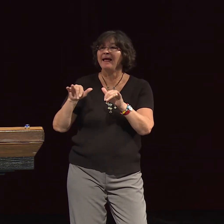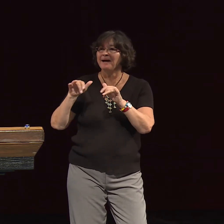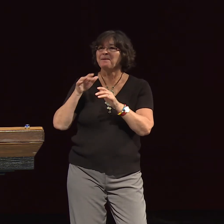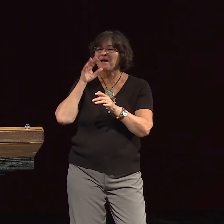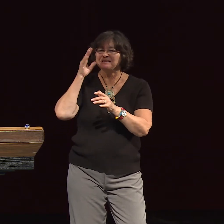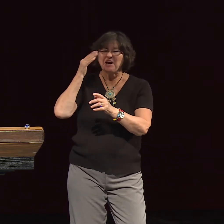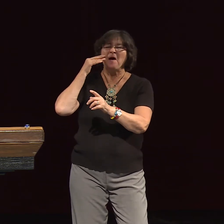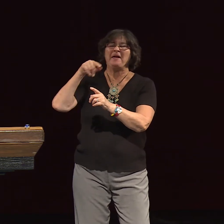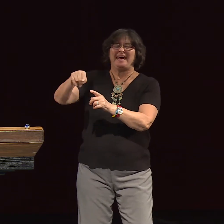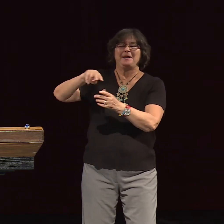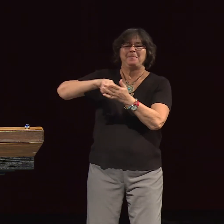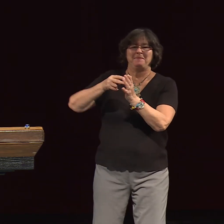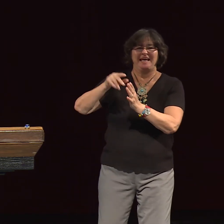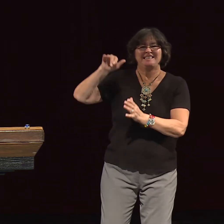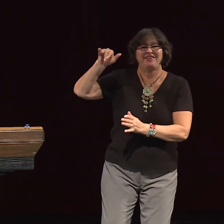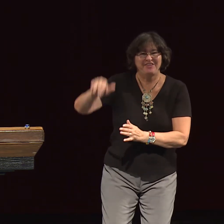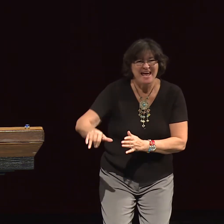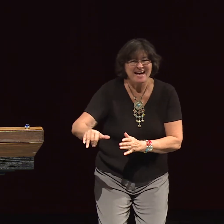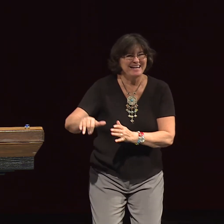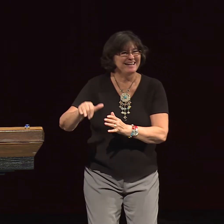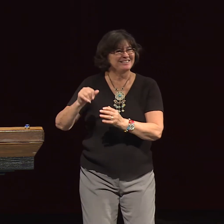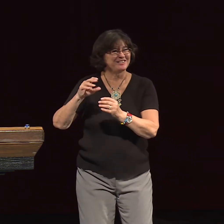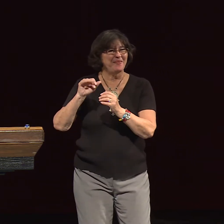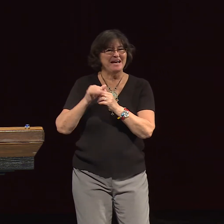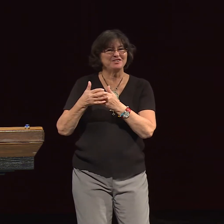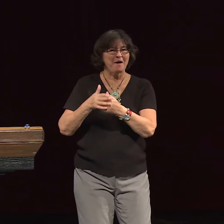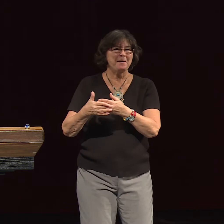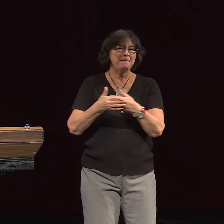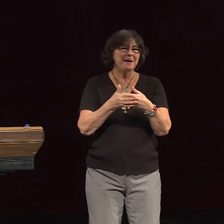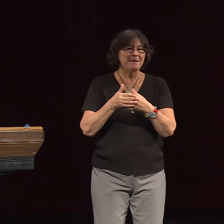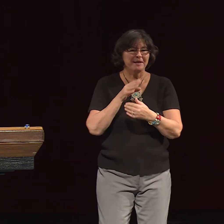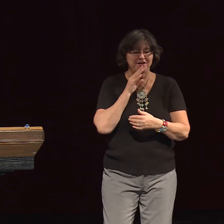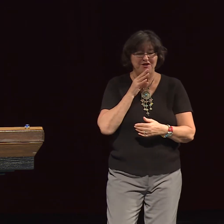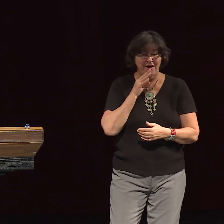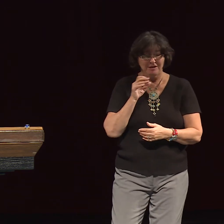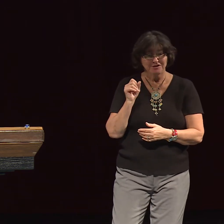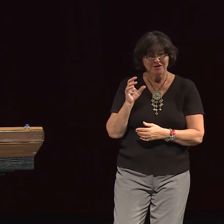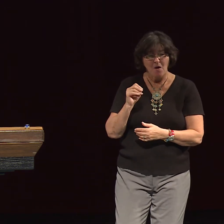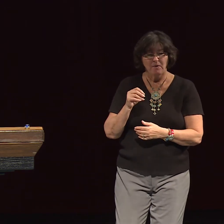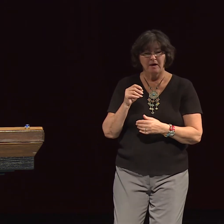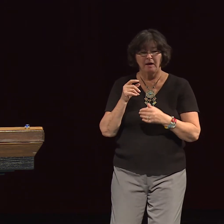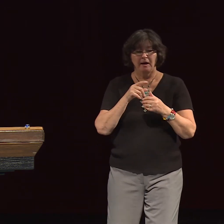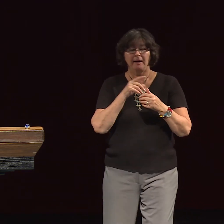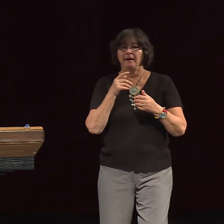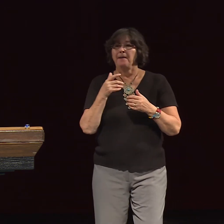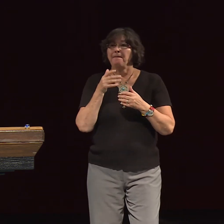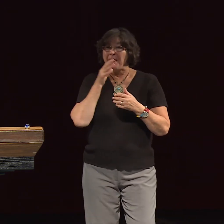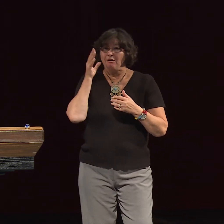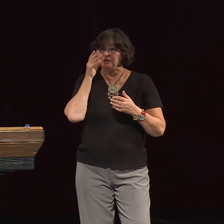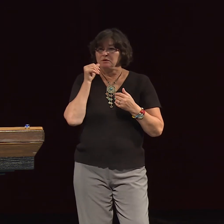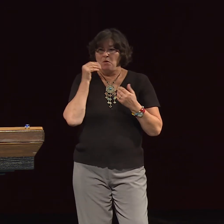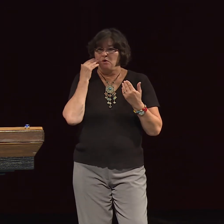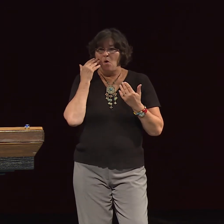but the parents understand, and that's... that's what baby talk is.